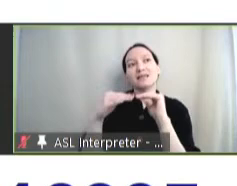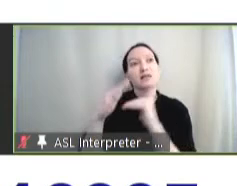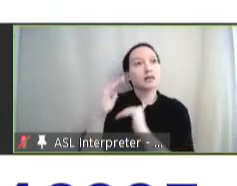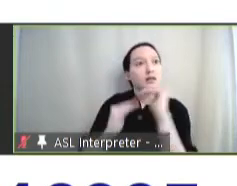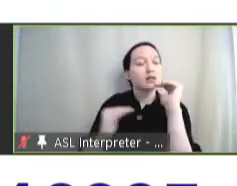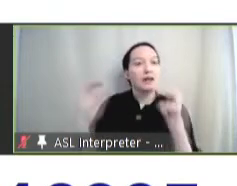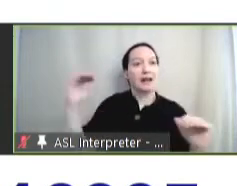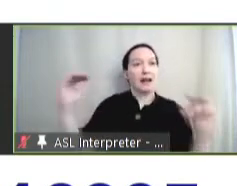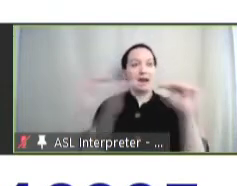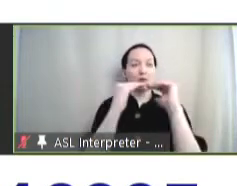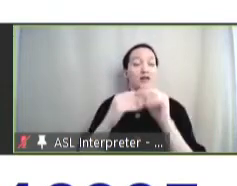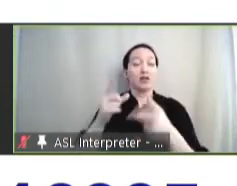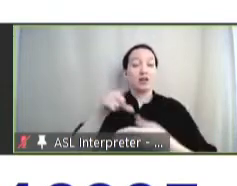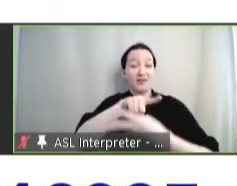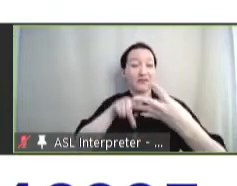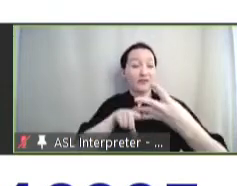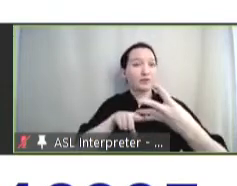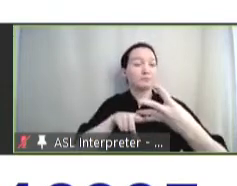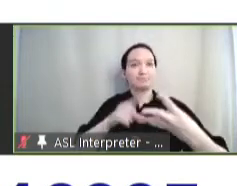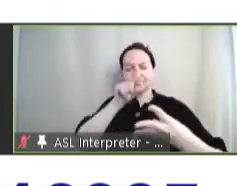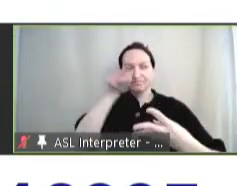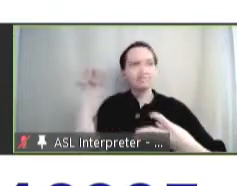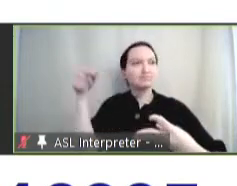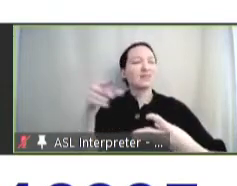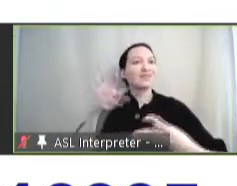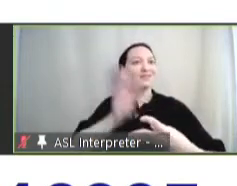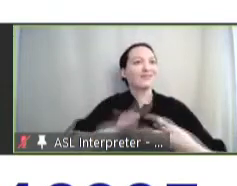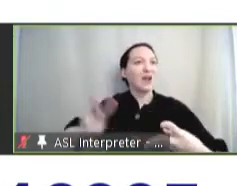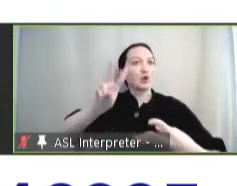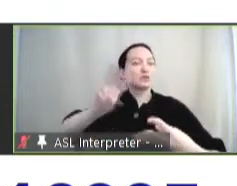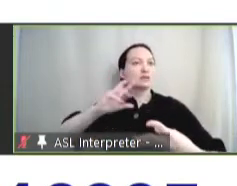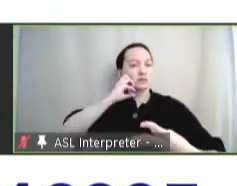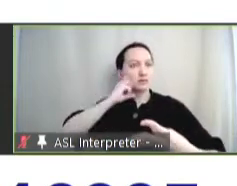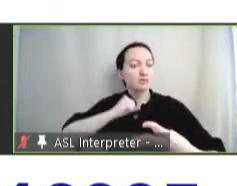central tenants but the administration's values, and it's something that the present administration